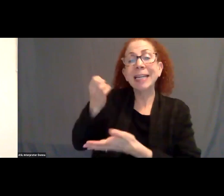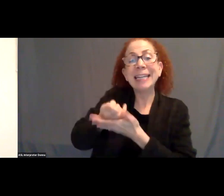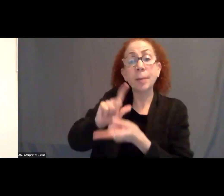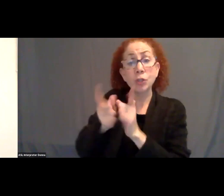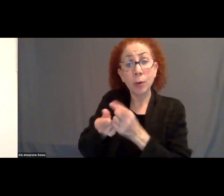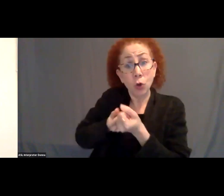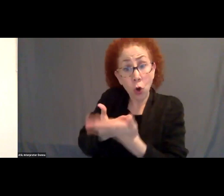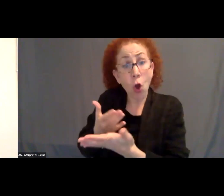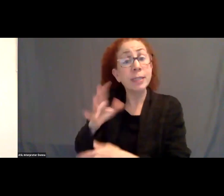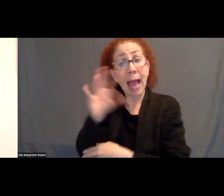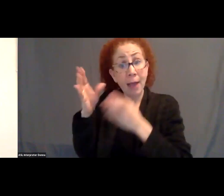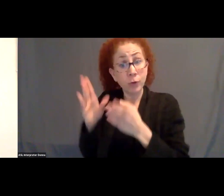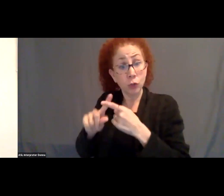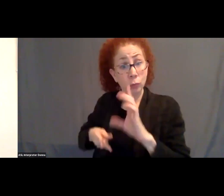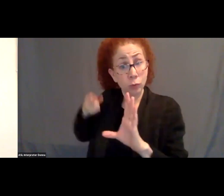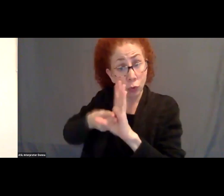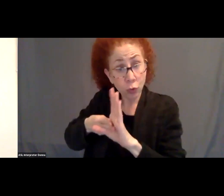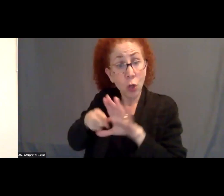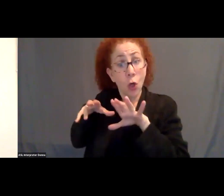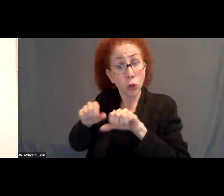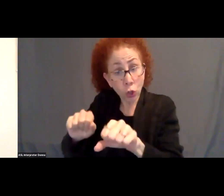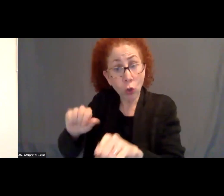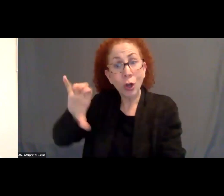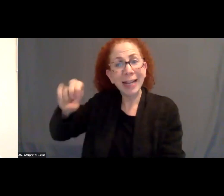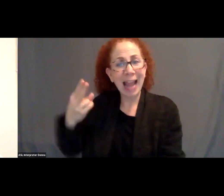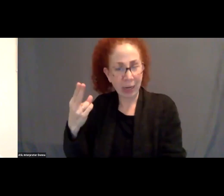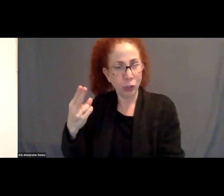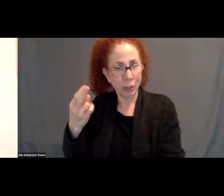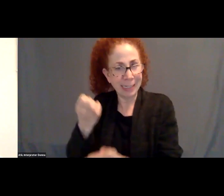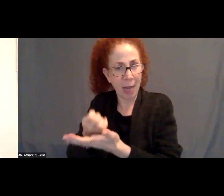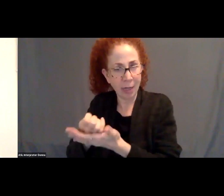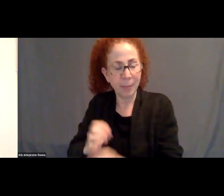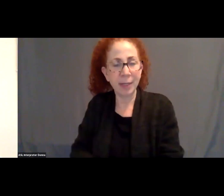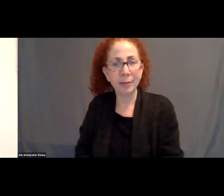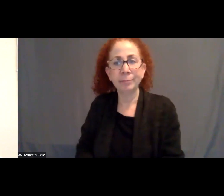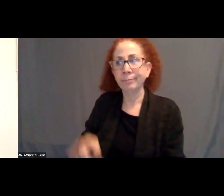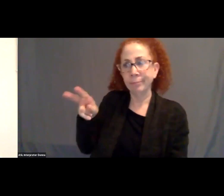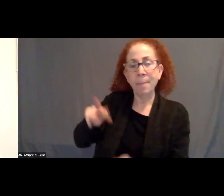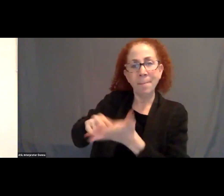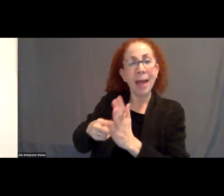to participate in the colonial cash economy ensured that able-bodied youth would